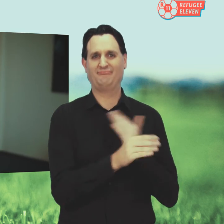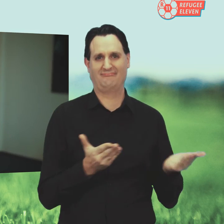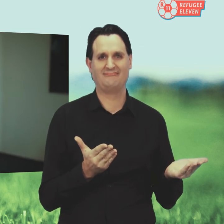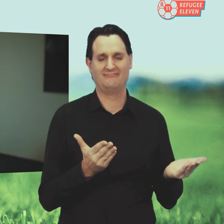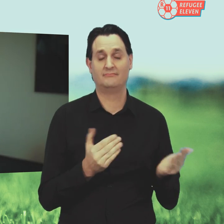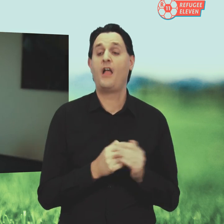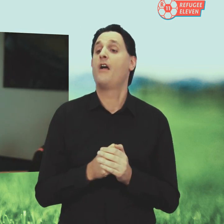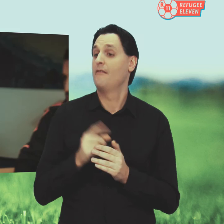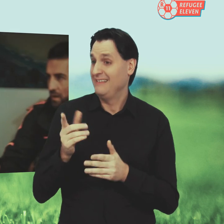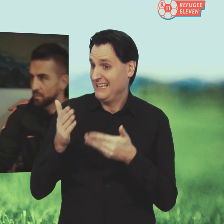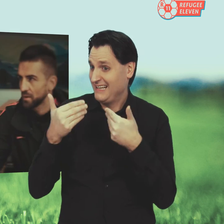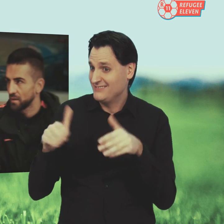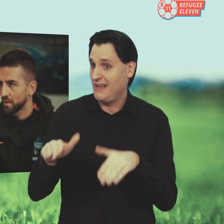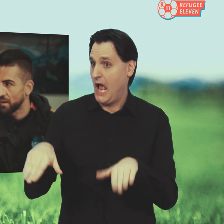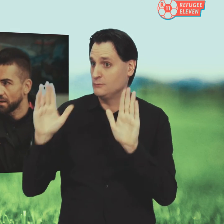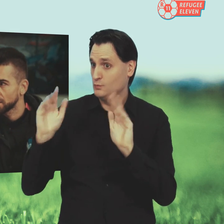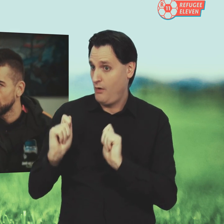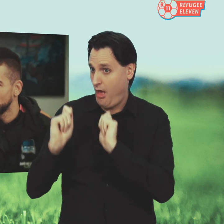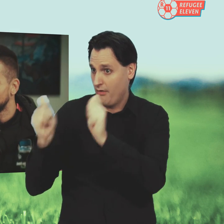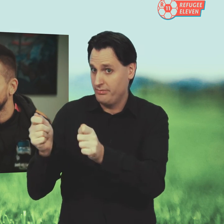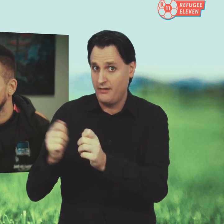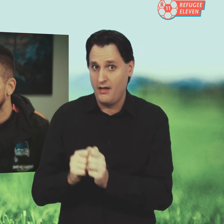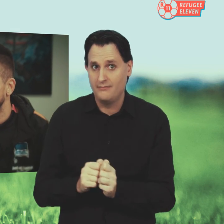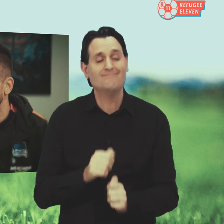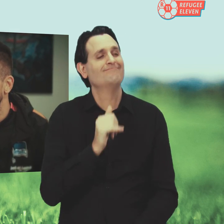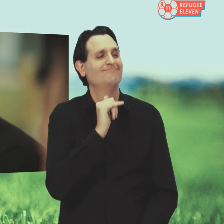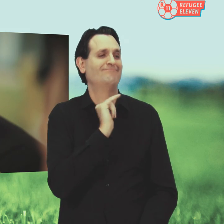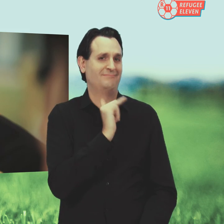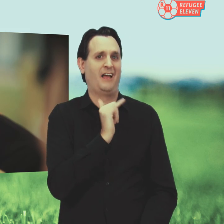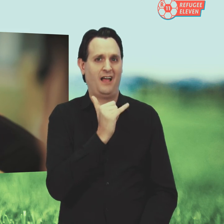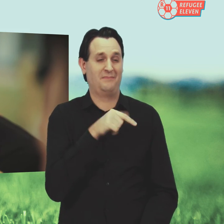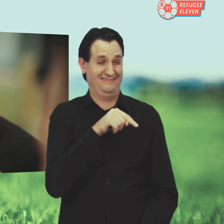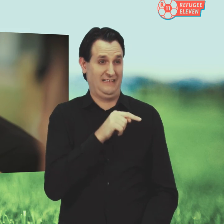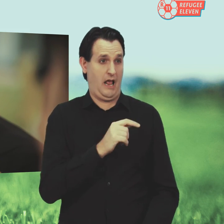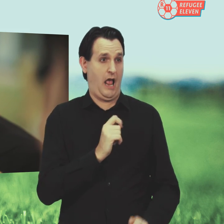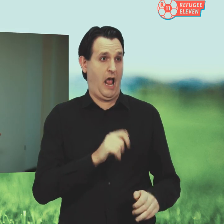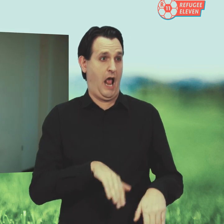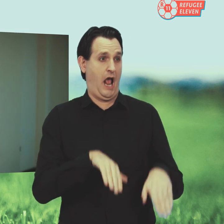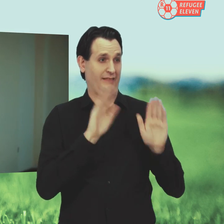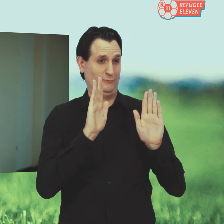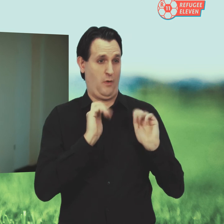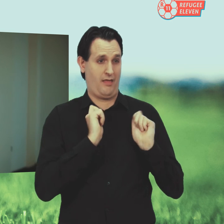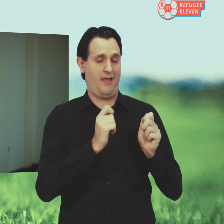And have you claimed asylum? The process is still running, but I don't really have hope.